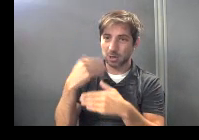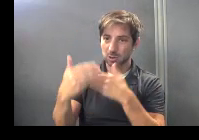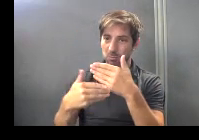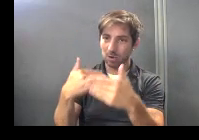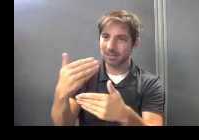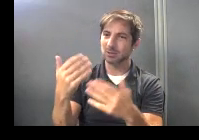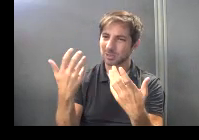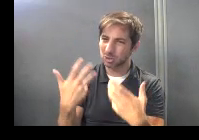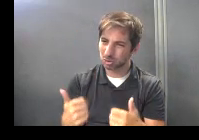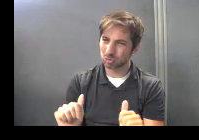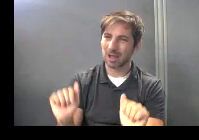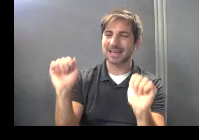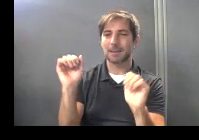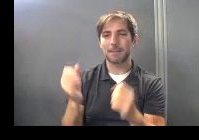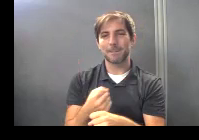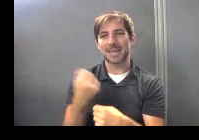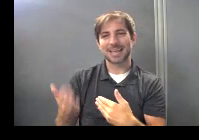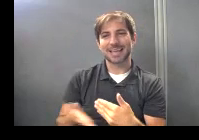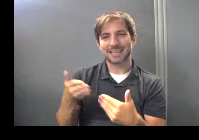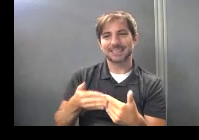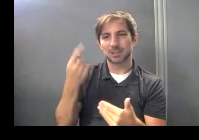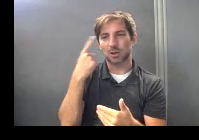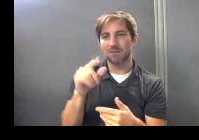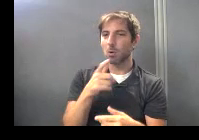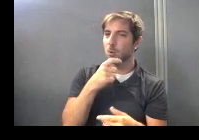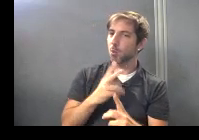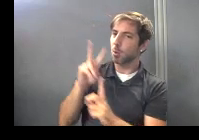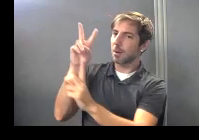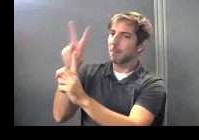THE BURDEN ON THE APPLICATION TO MAKE IT SHORTER, TO MAKE IT EASIER.